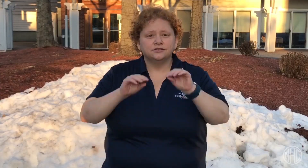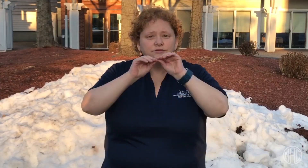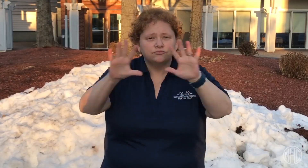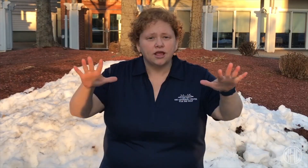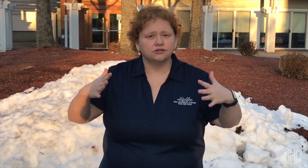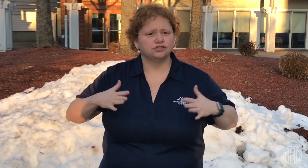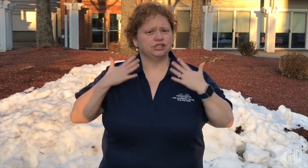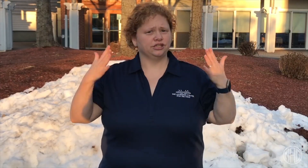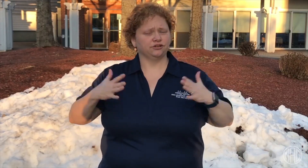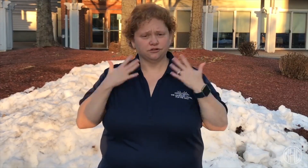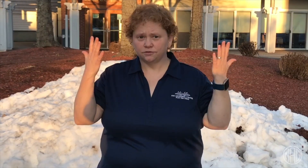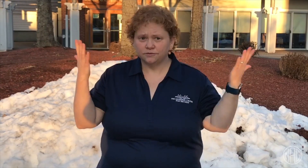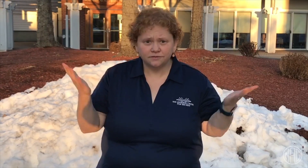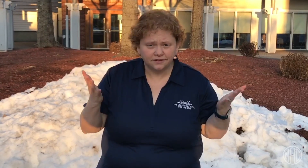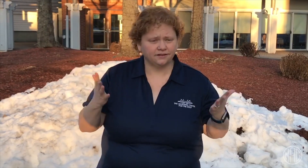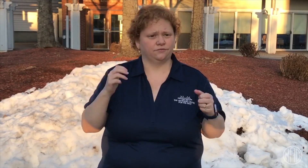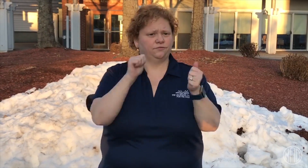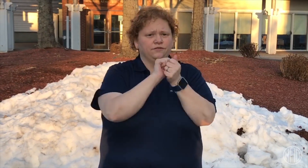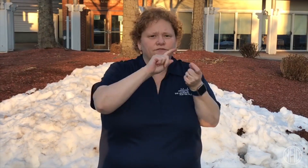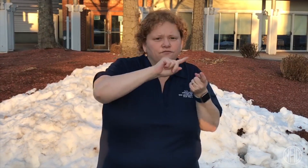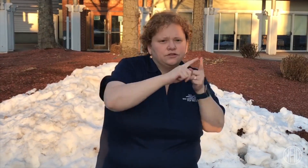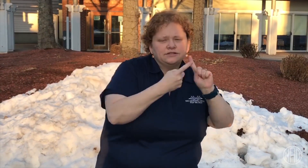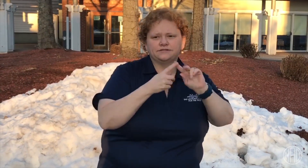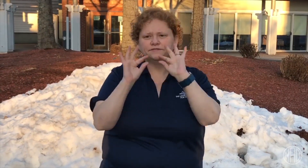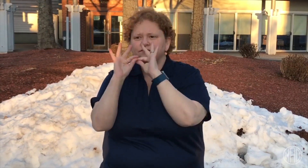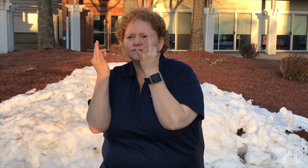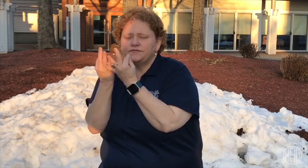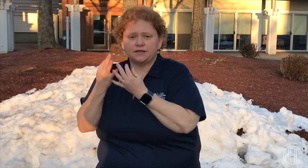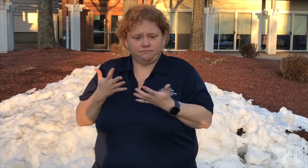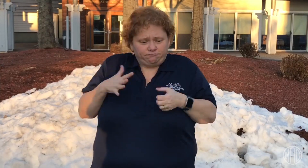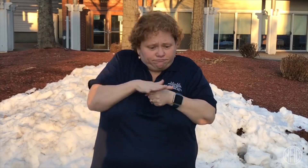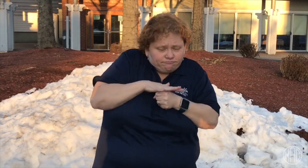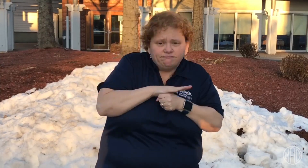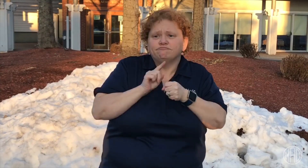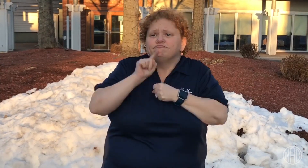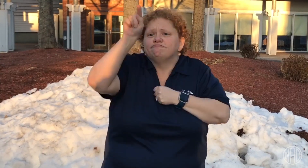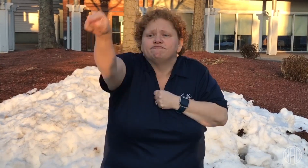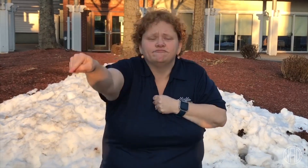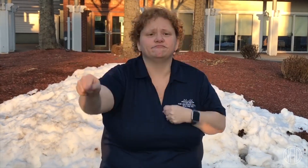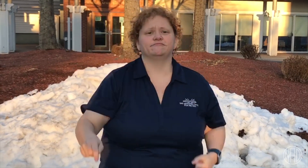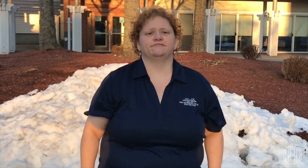Spread the holiday cheer with friends and family near and far!